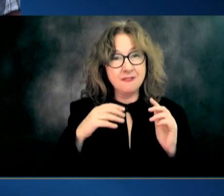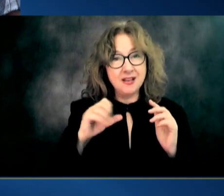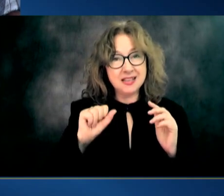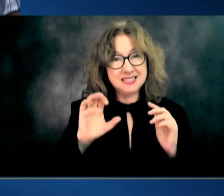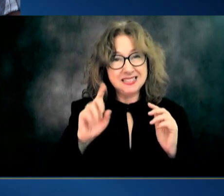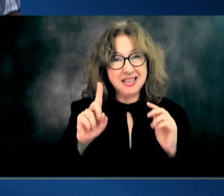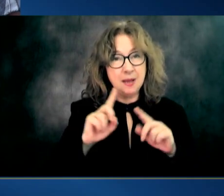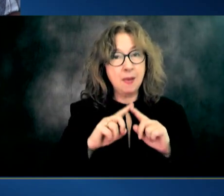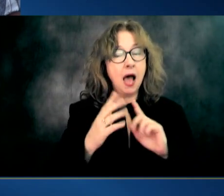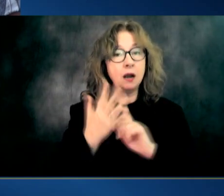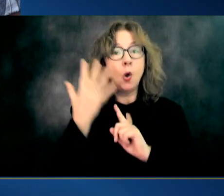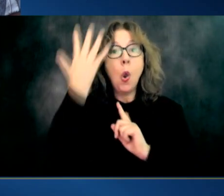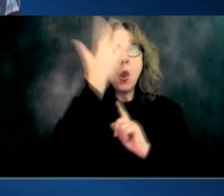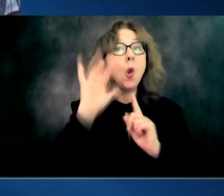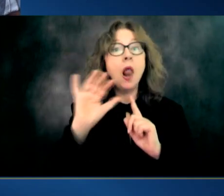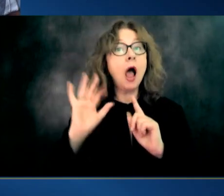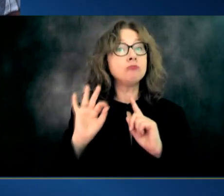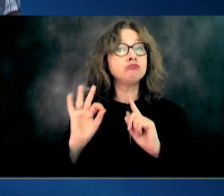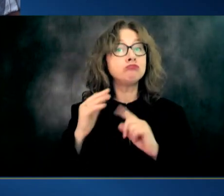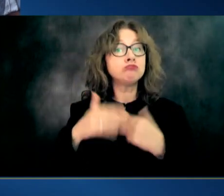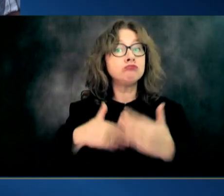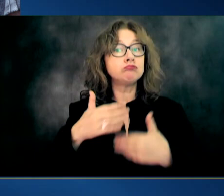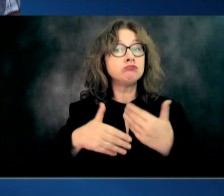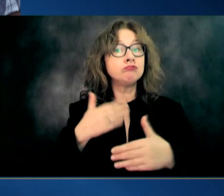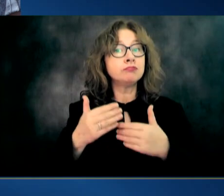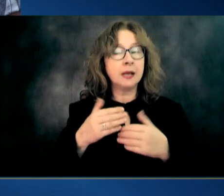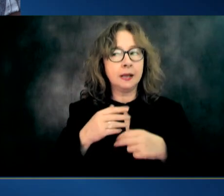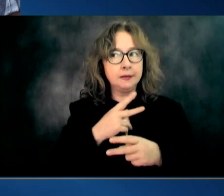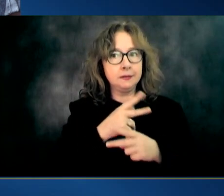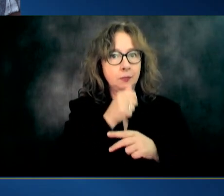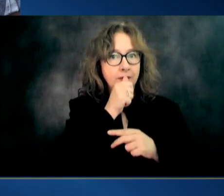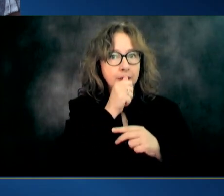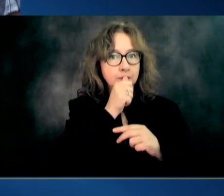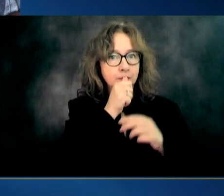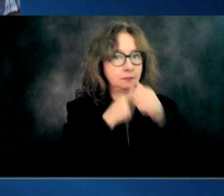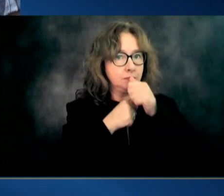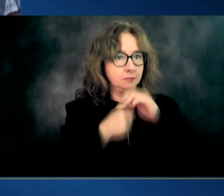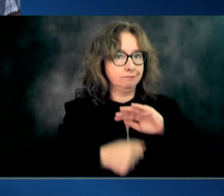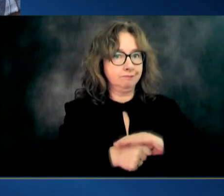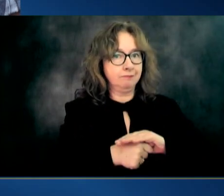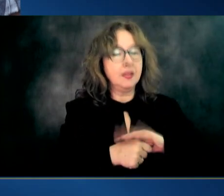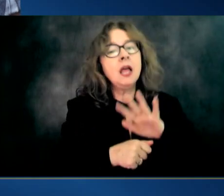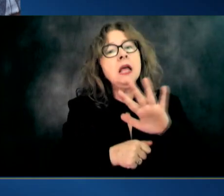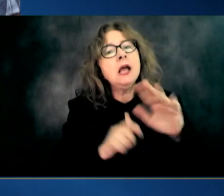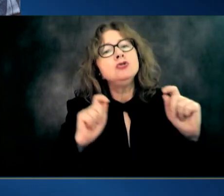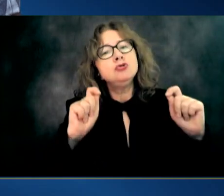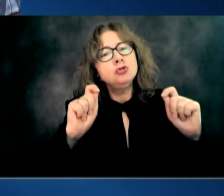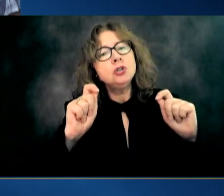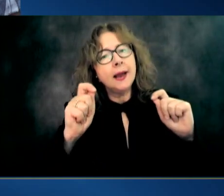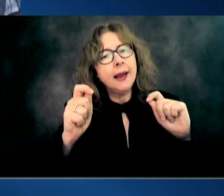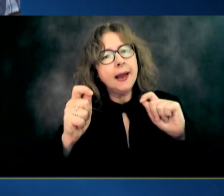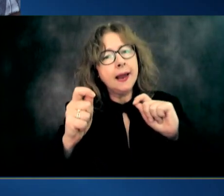outward signs about keeping it private. Things are changing now. But I do remember when I was living